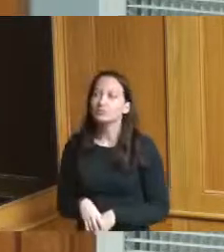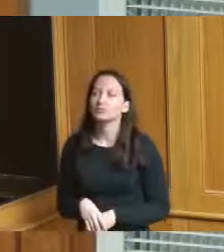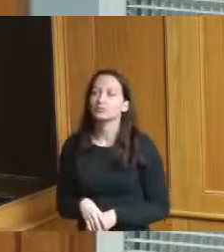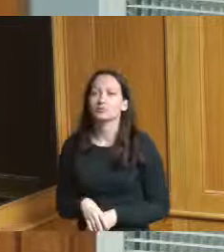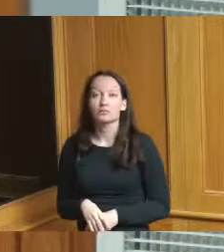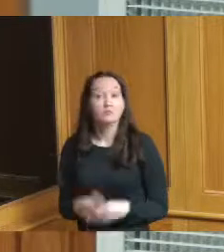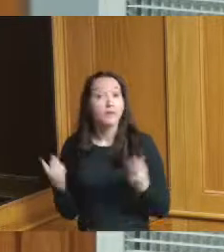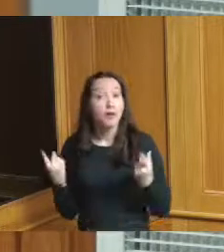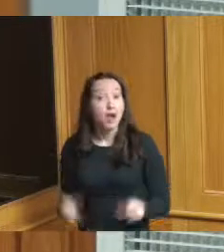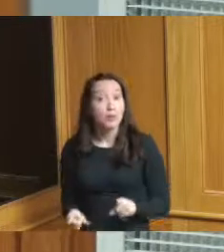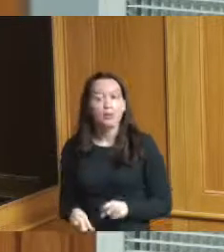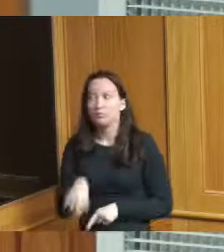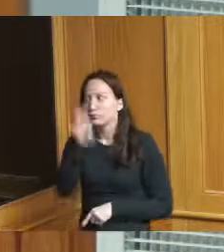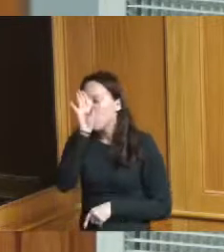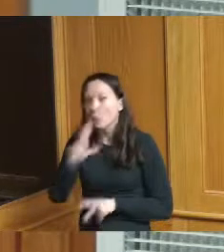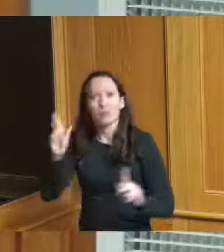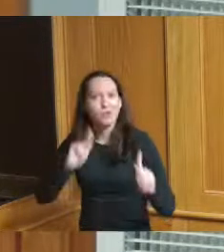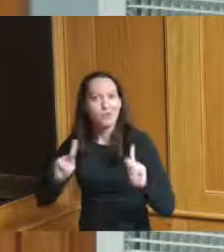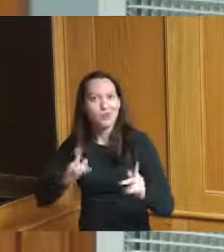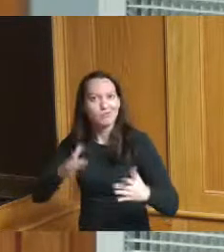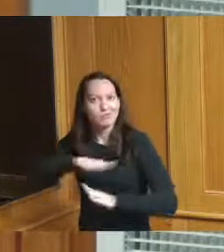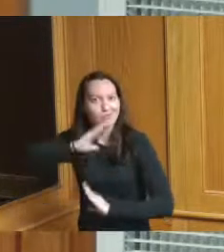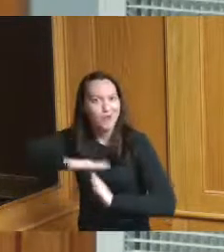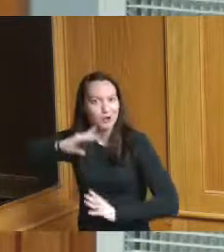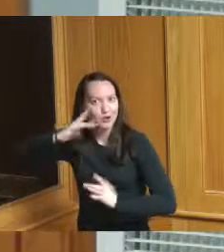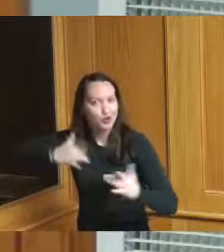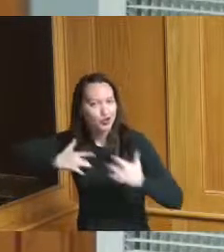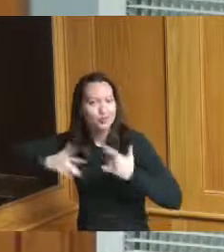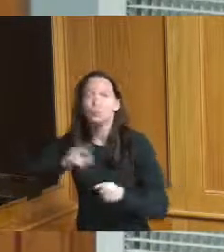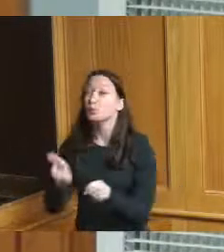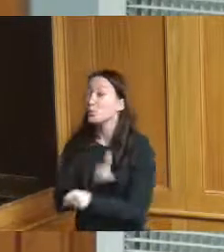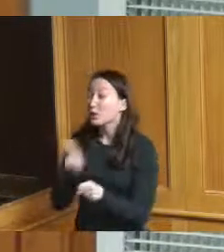and so you know for folks that are most concerned I would recommend wearing a surgical mask